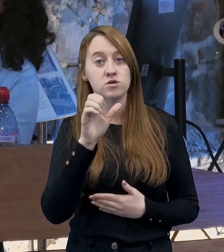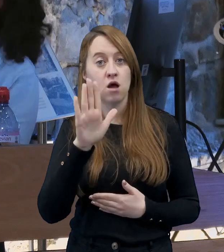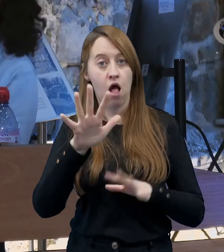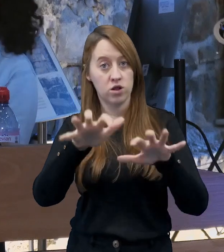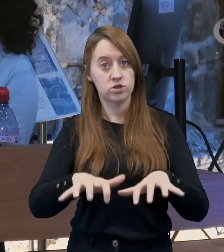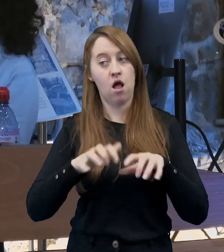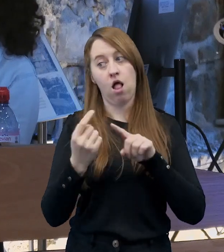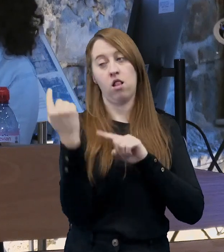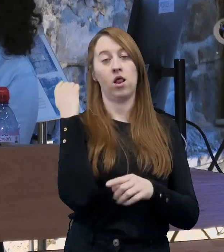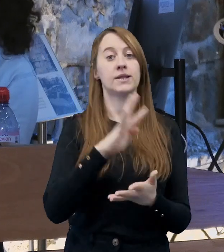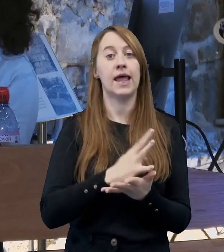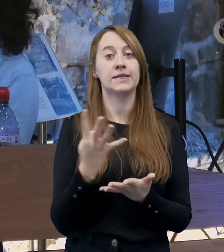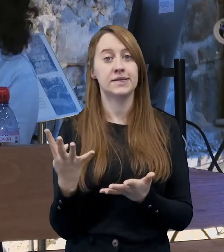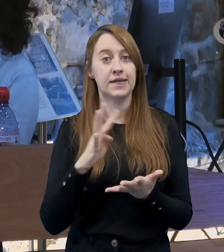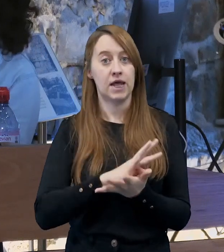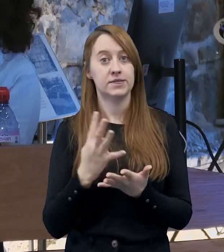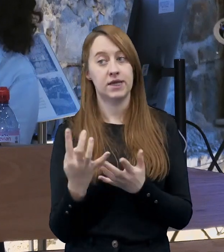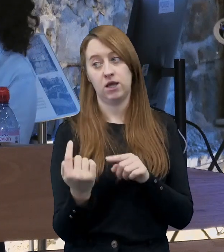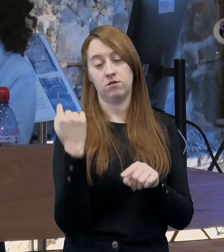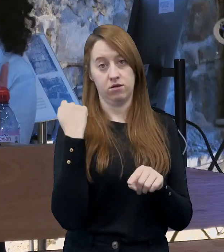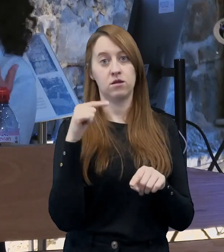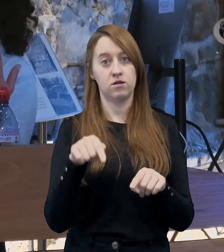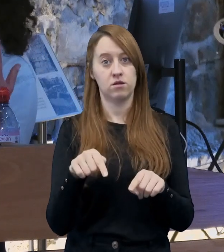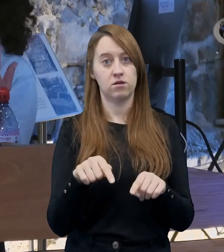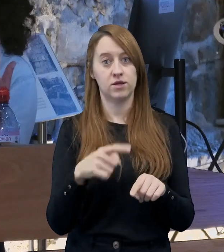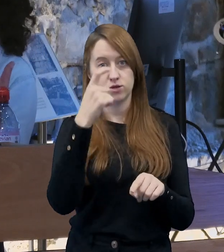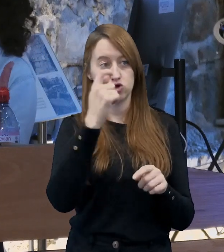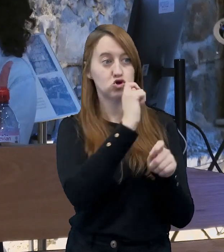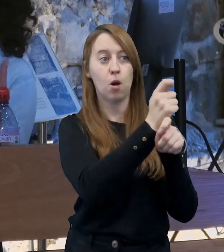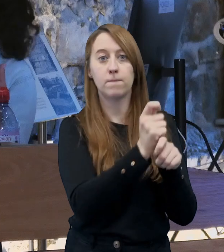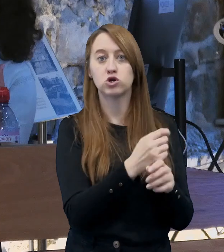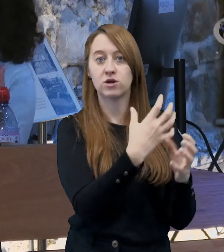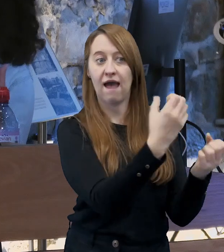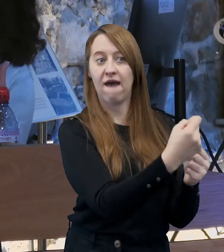1919, all of the sculptures around the room were Foley plaster casts.